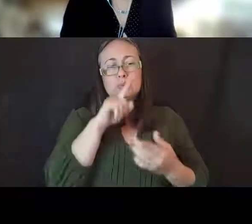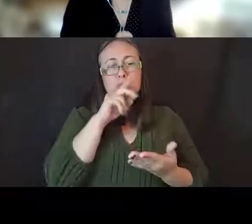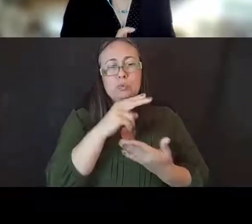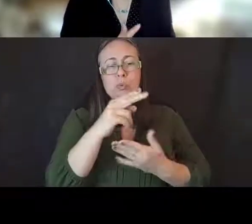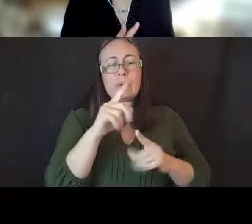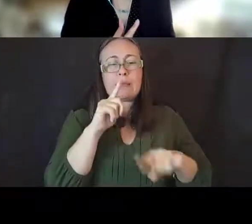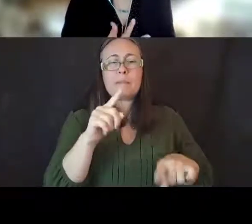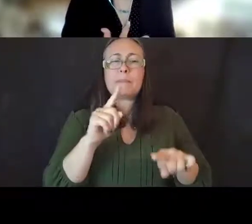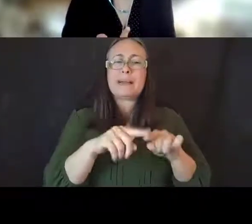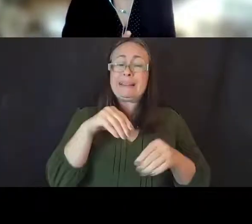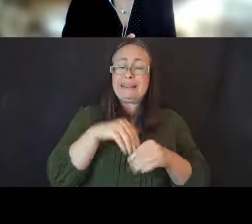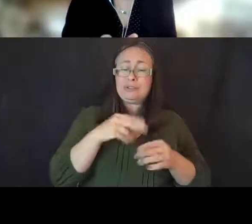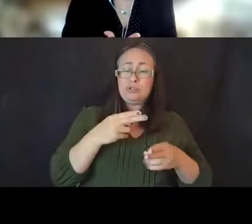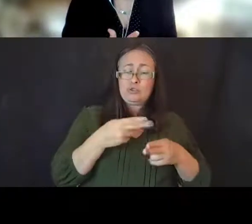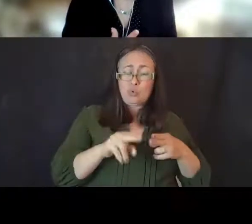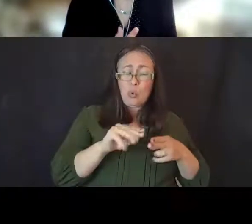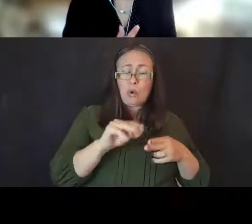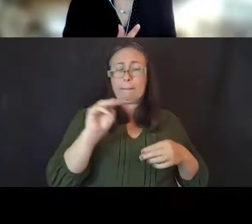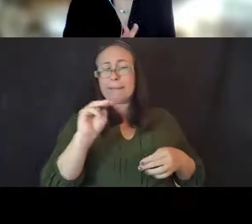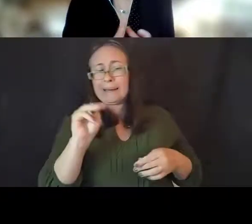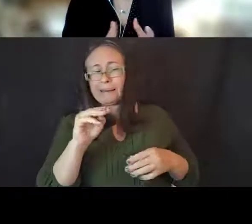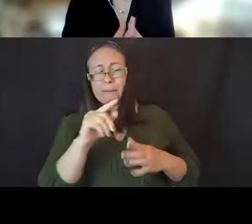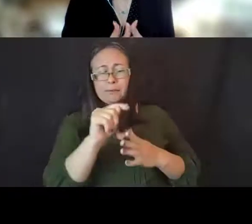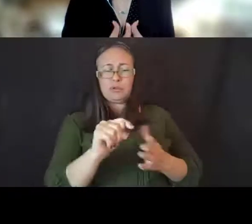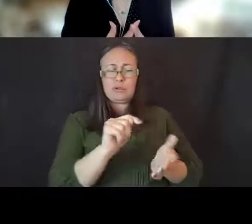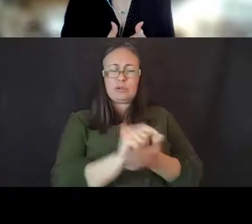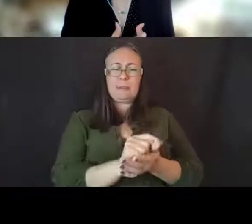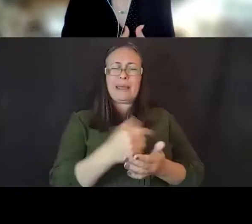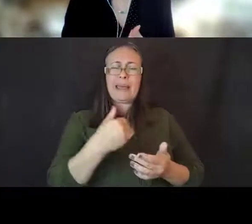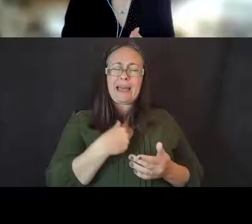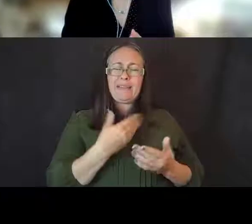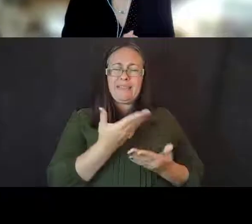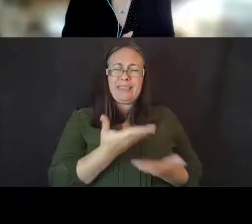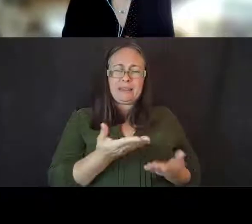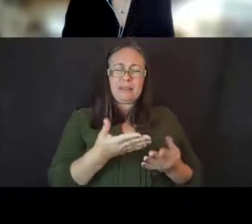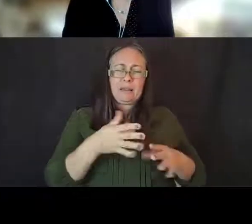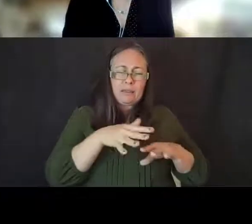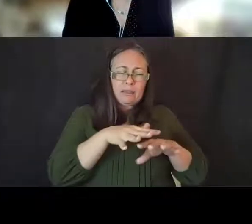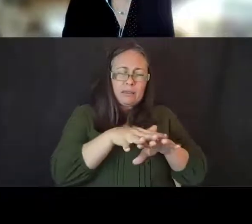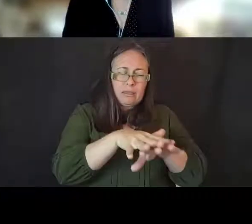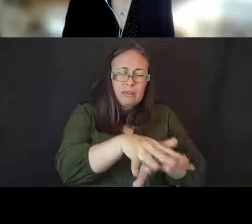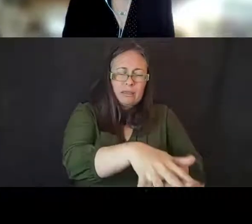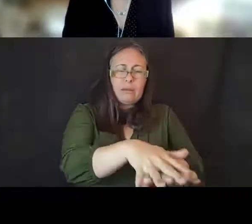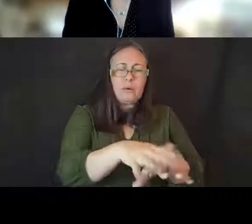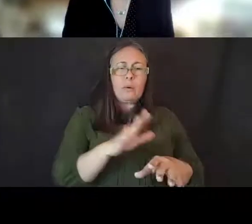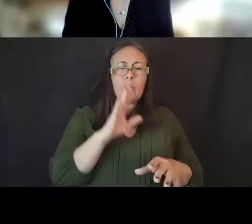but in the short and medium-term, there are these interrelated factors that will short-circuit that self-correction,